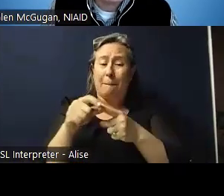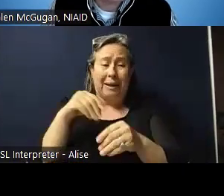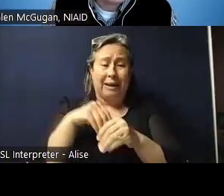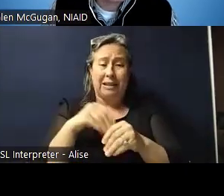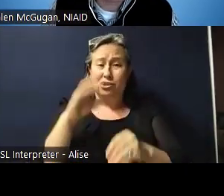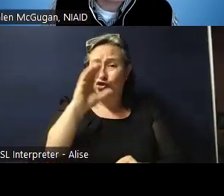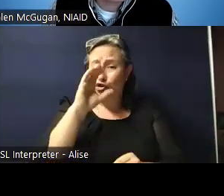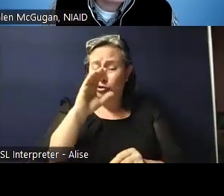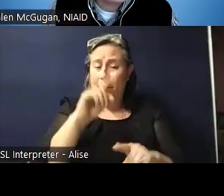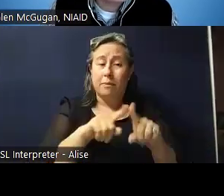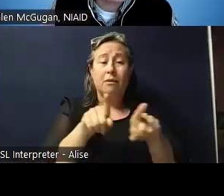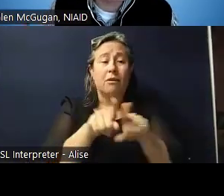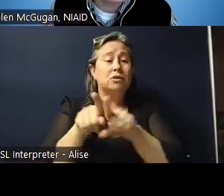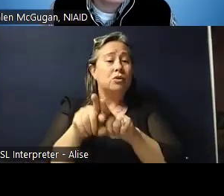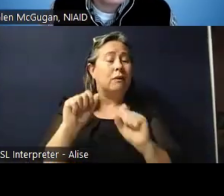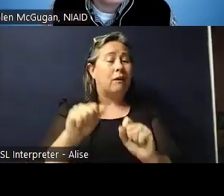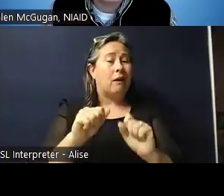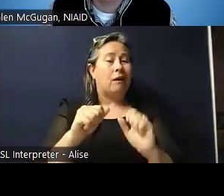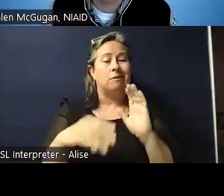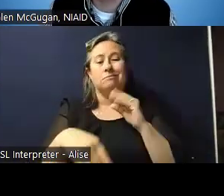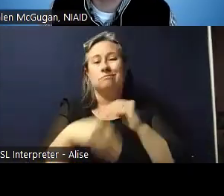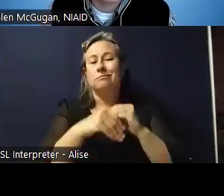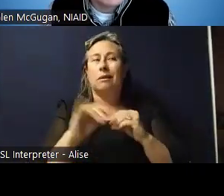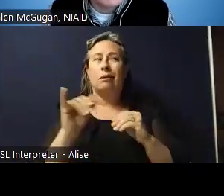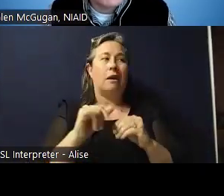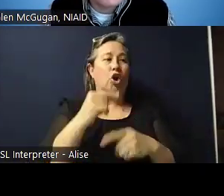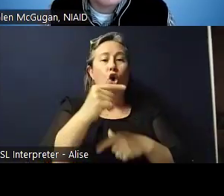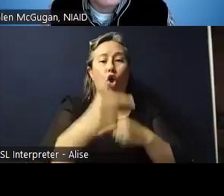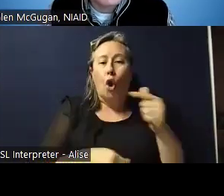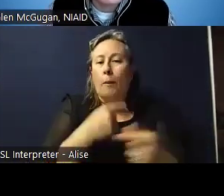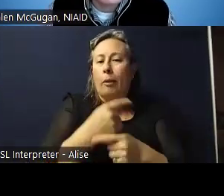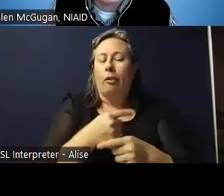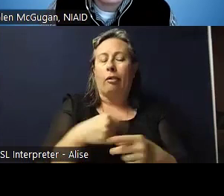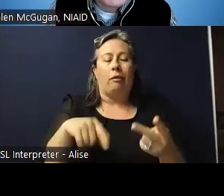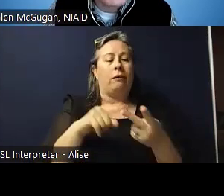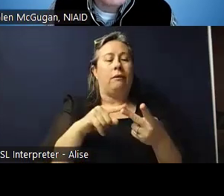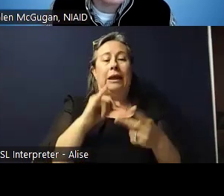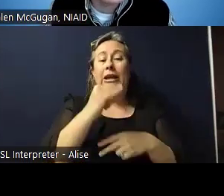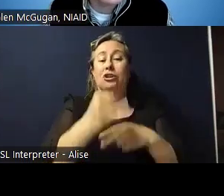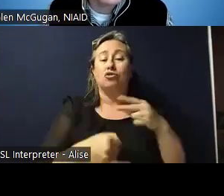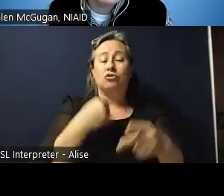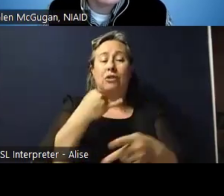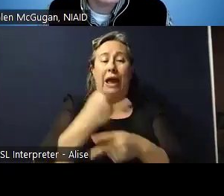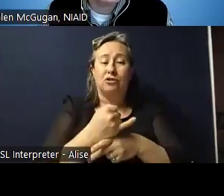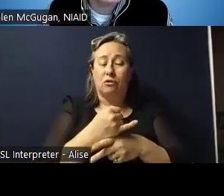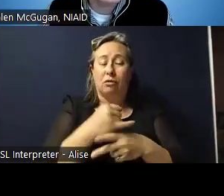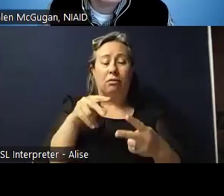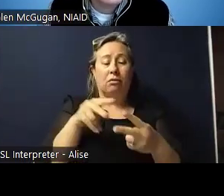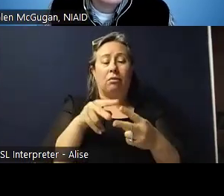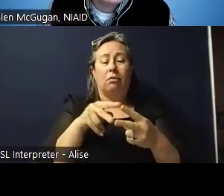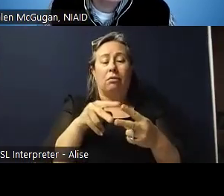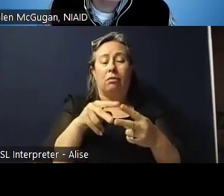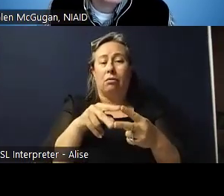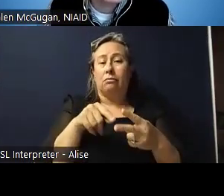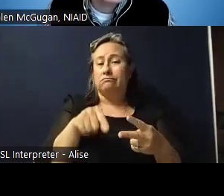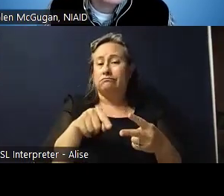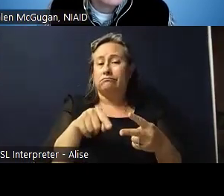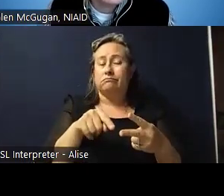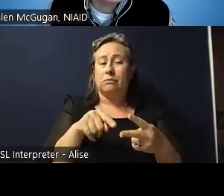but you can also try something like global or international in addition to those scientific terms. And so by doing that,